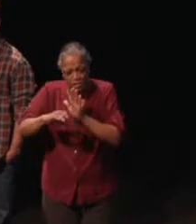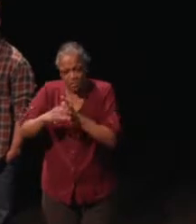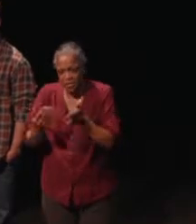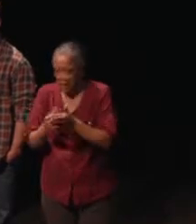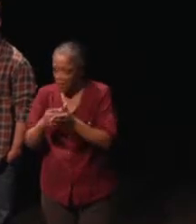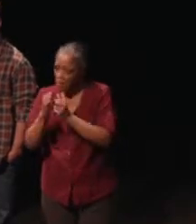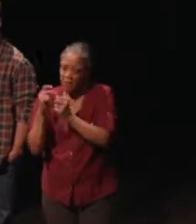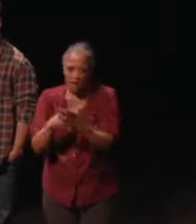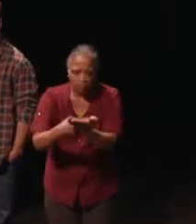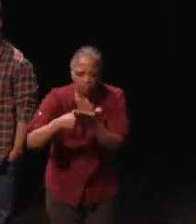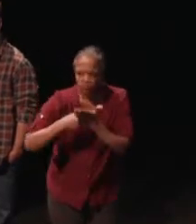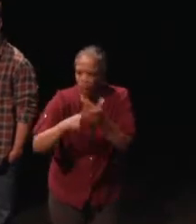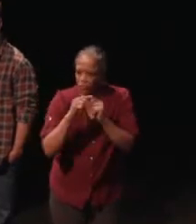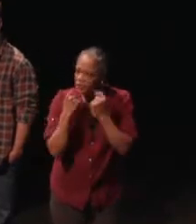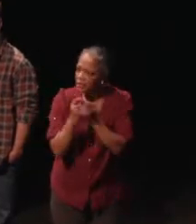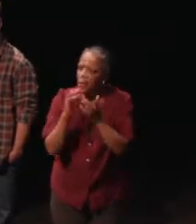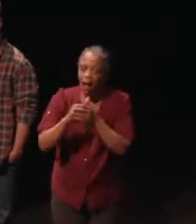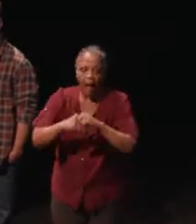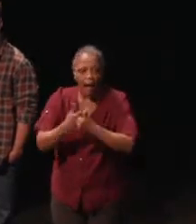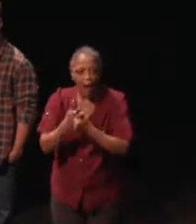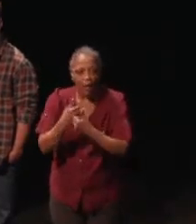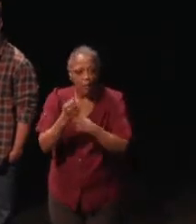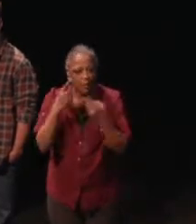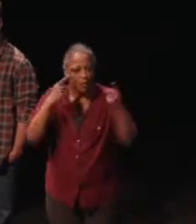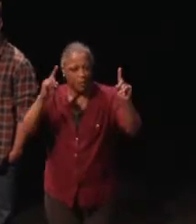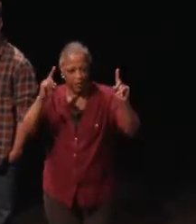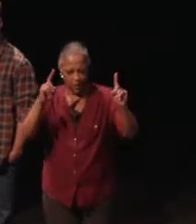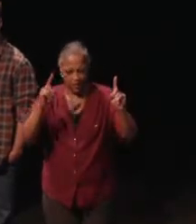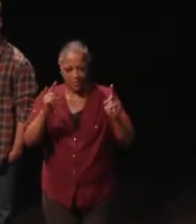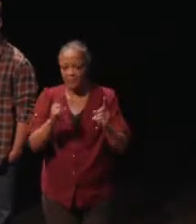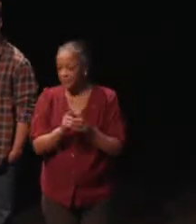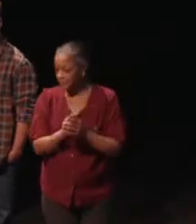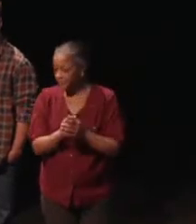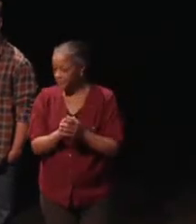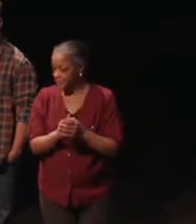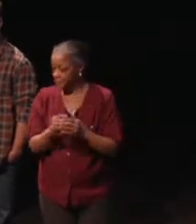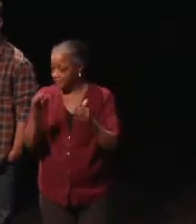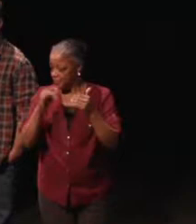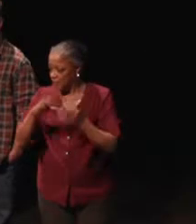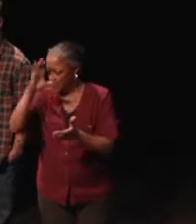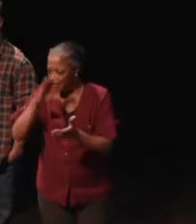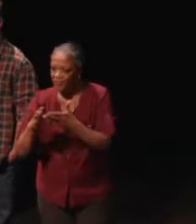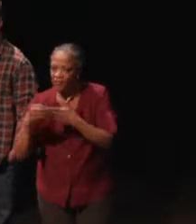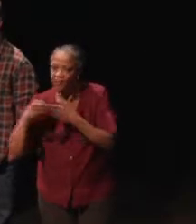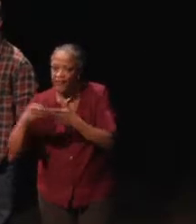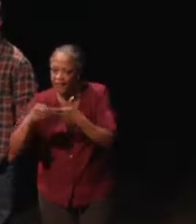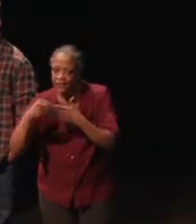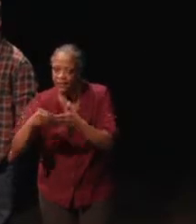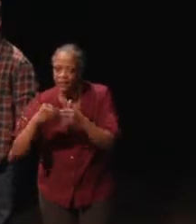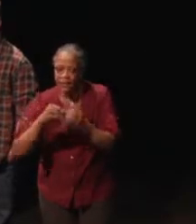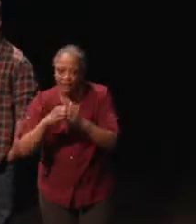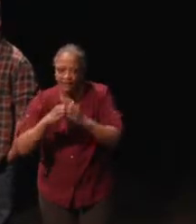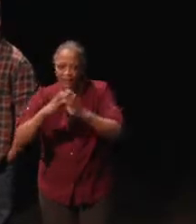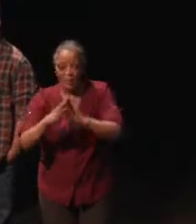to try to figure out how you're going to make this work. Believe in the flexibility of implementation. Just because the first implementation doesn't work,